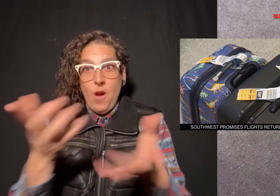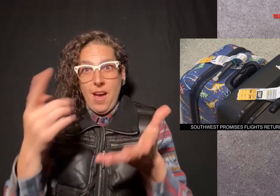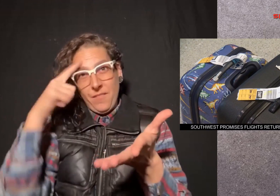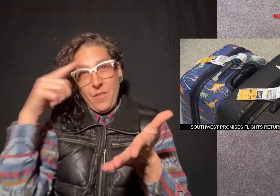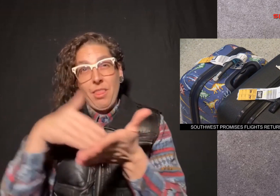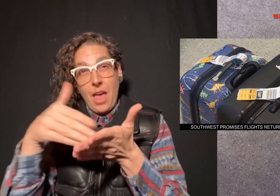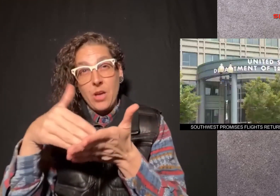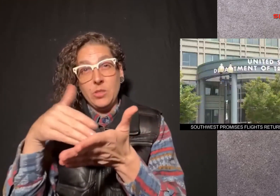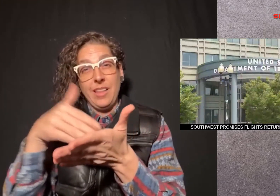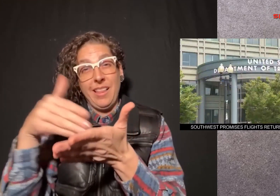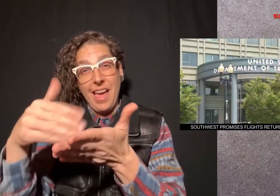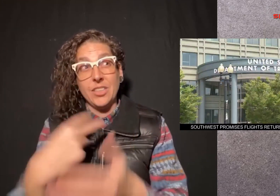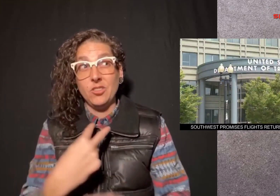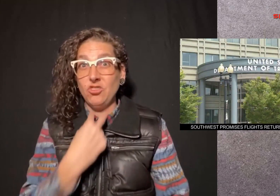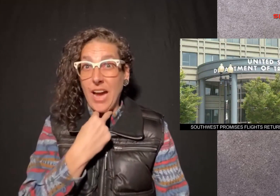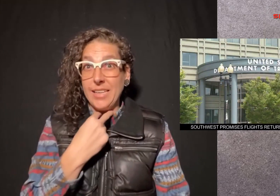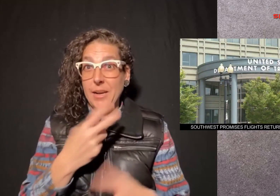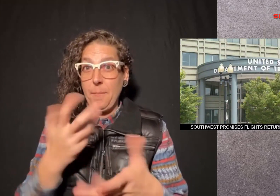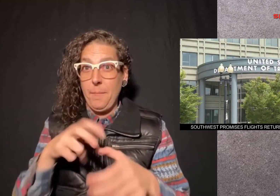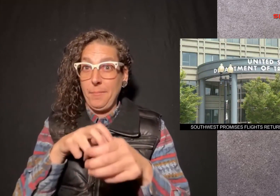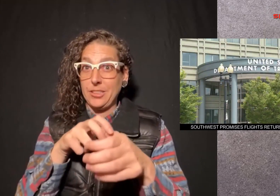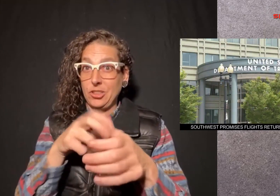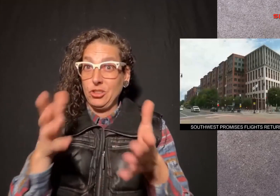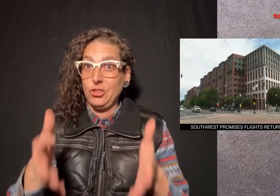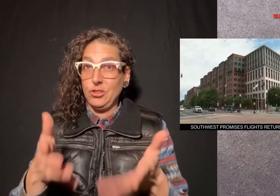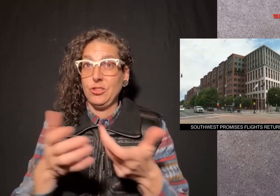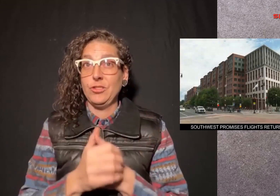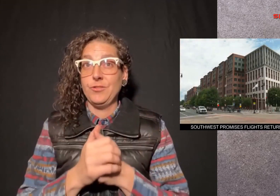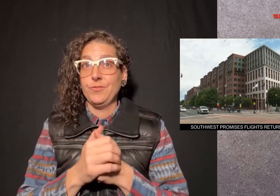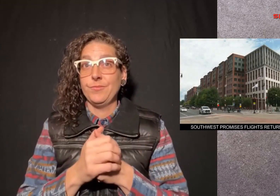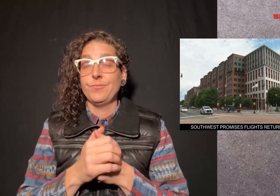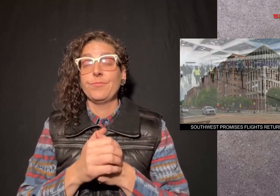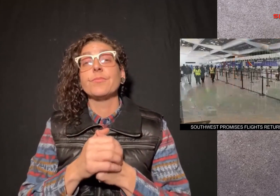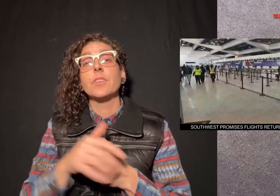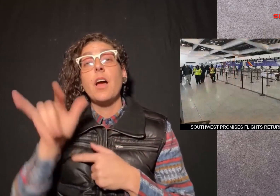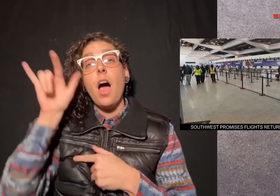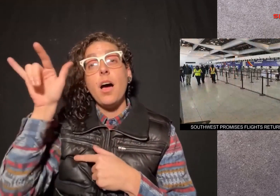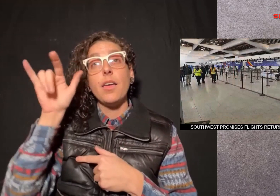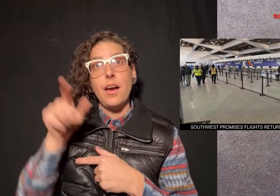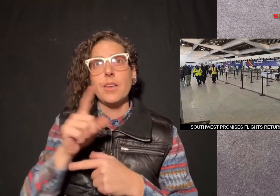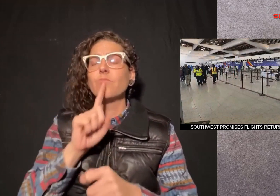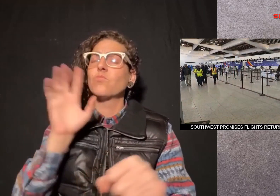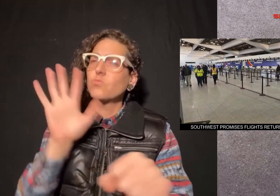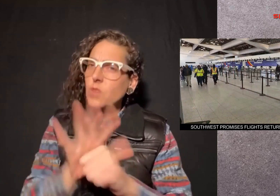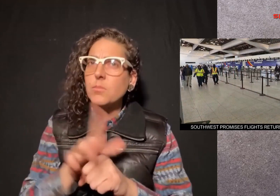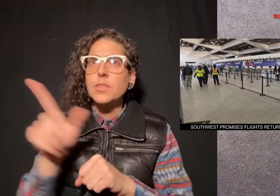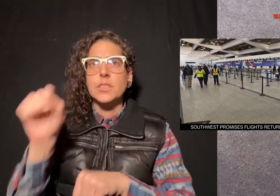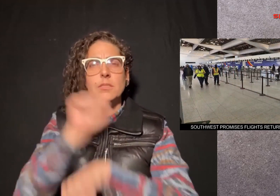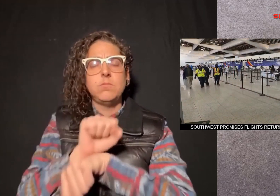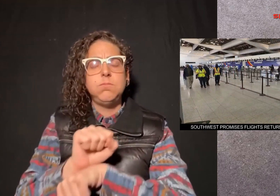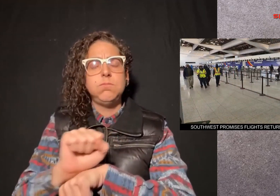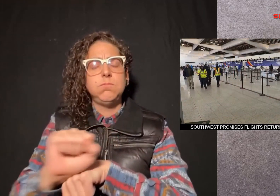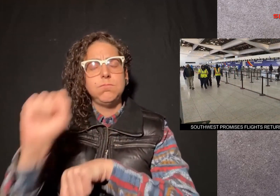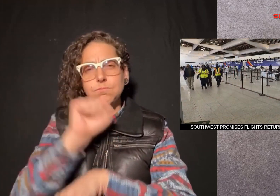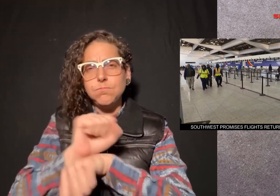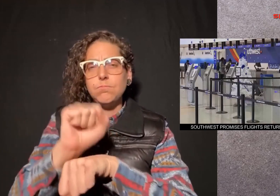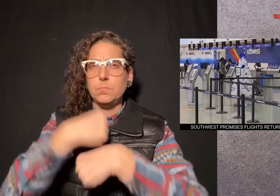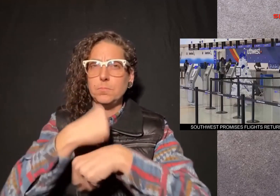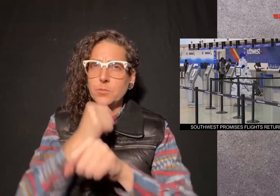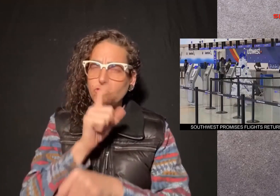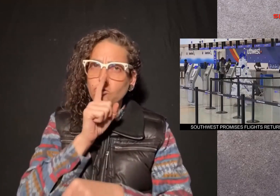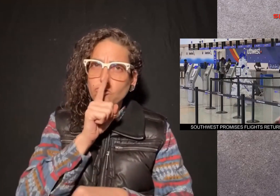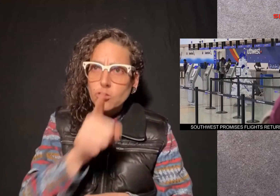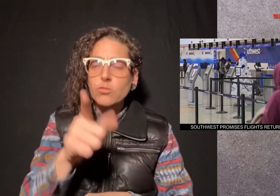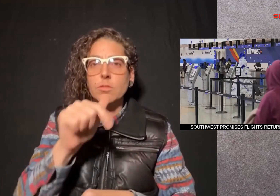of stranded passengers the airline promised it is working to make sure it doesn't happen